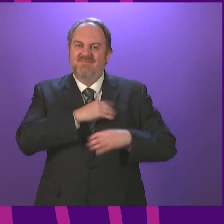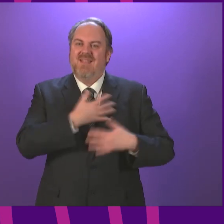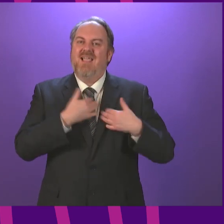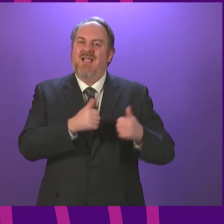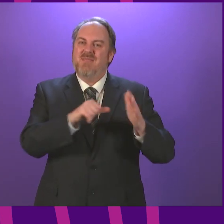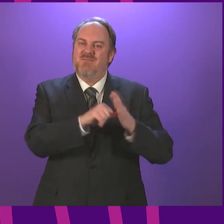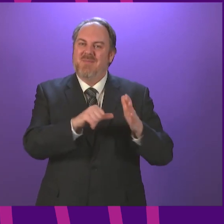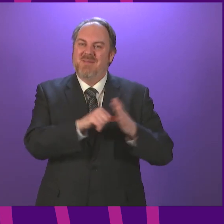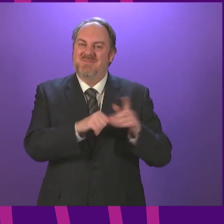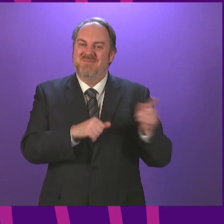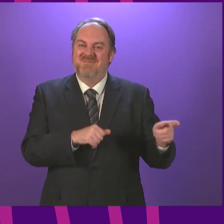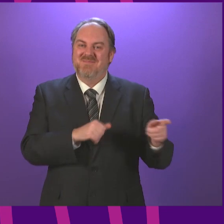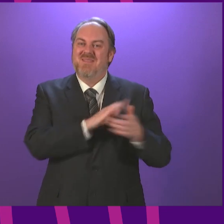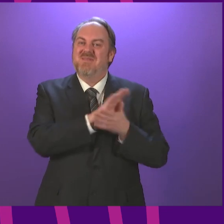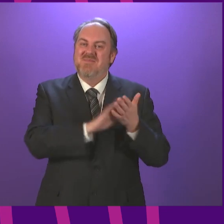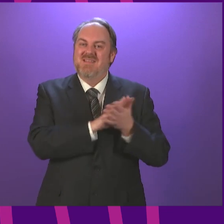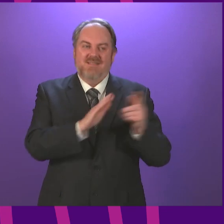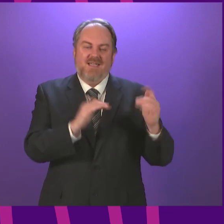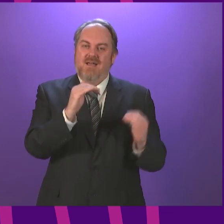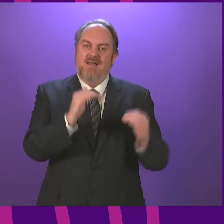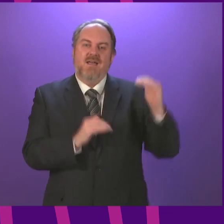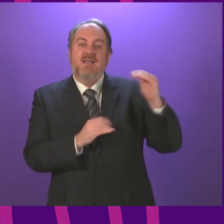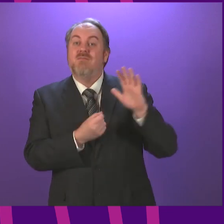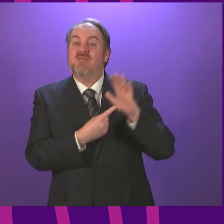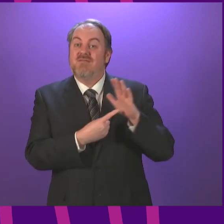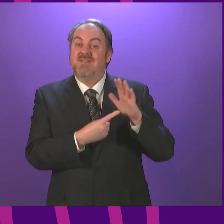condition that gives them the same level of priority as the older person.